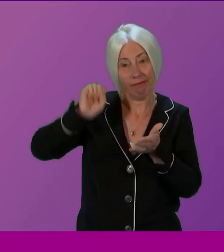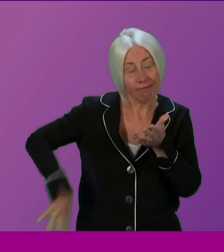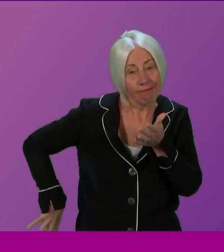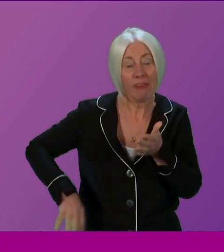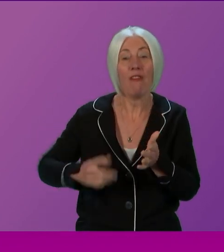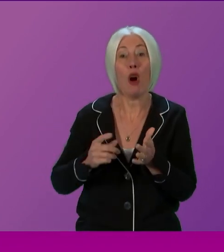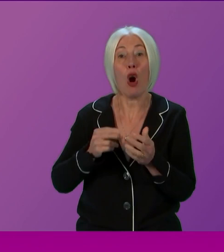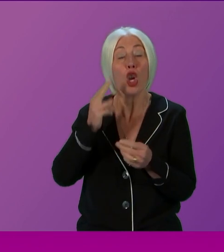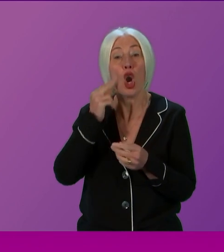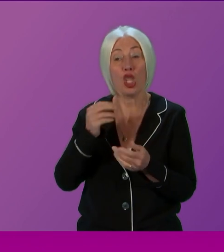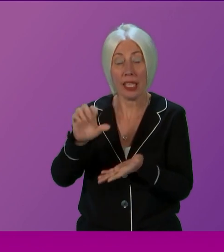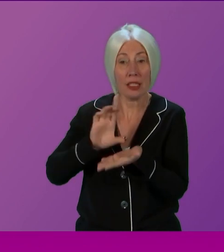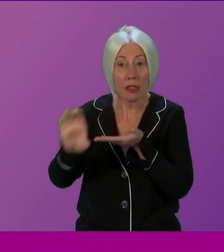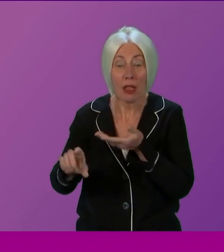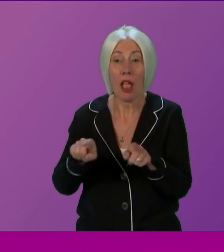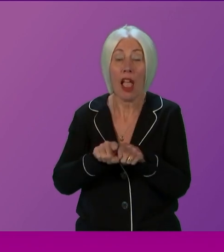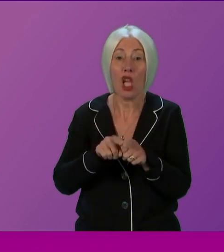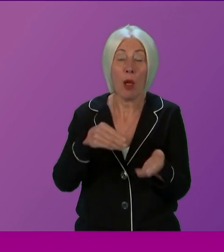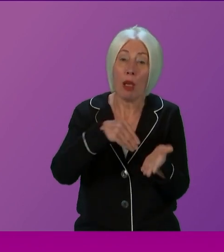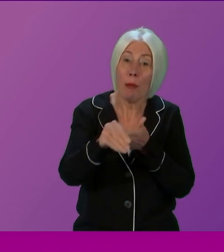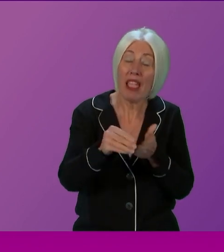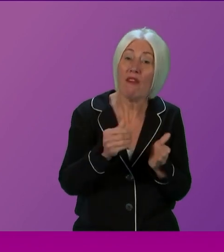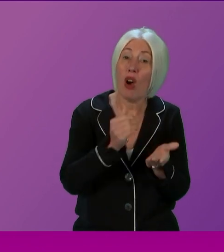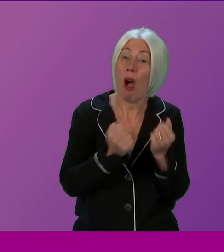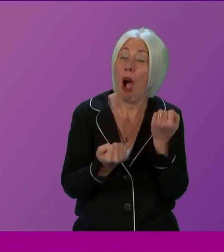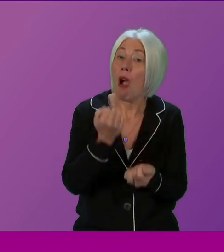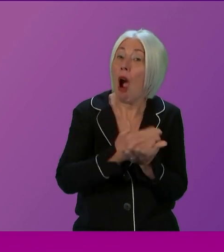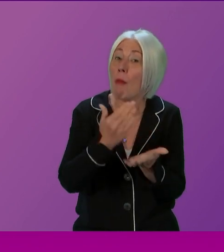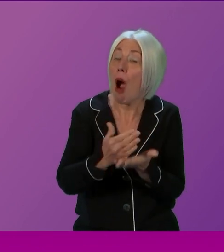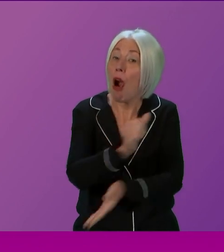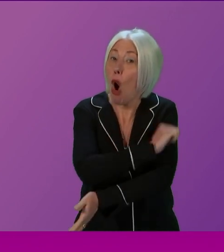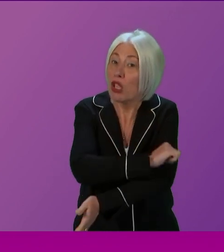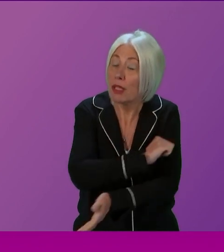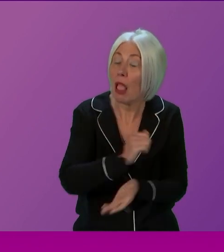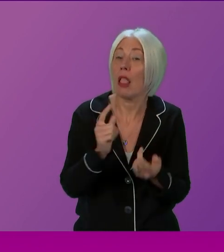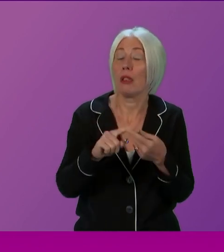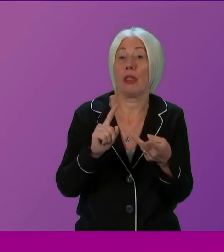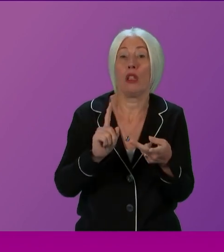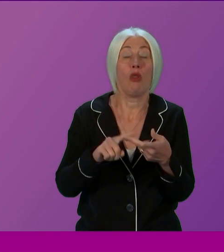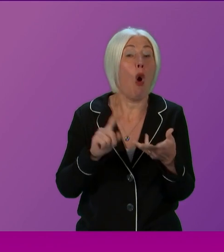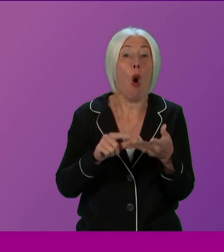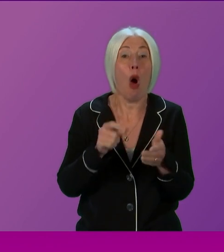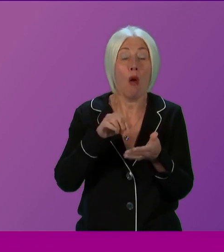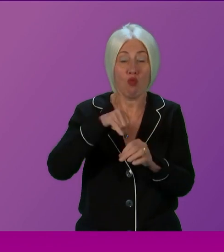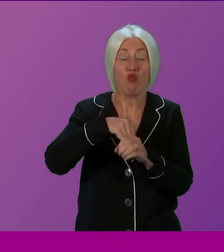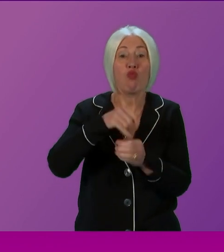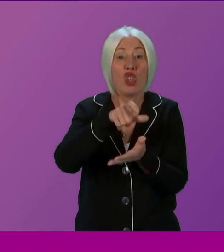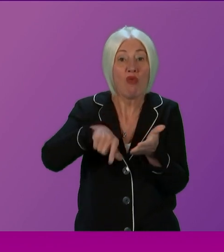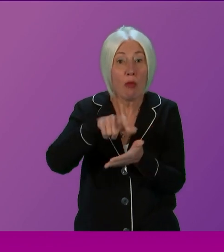away parking charges at NHS hospitals. We are leading the way on public health measures. Presiding Officer, I can see that you are looking at me askance. That is about just